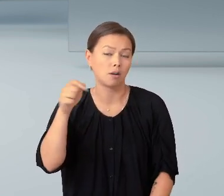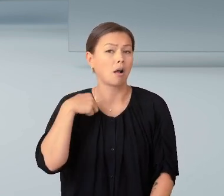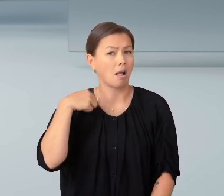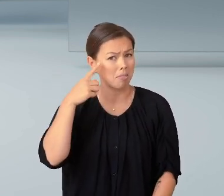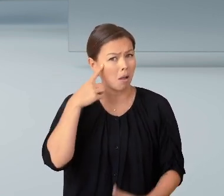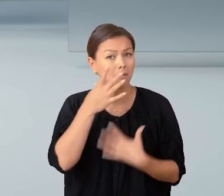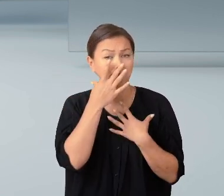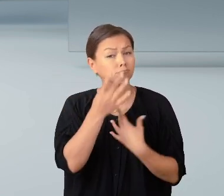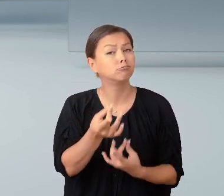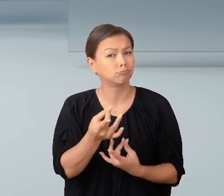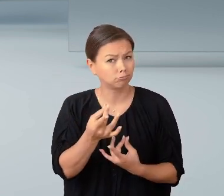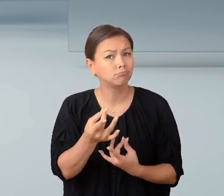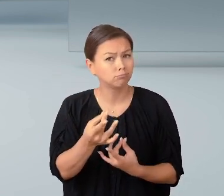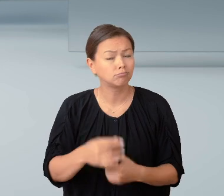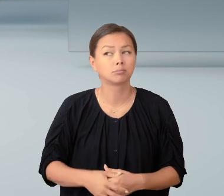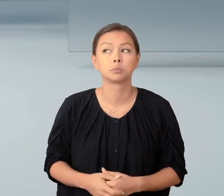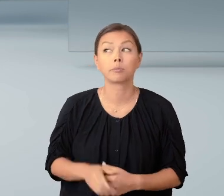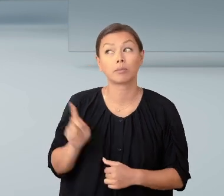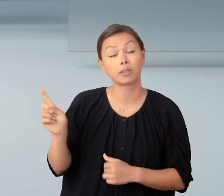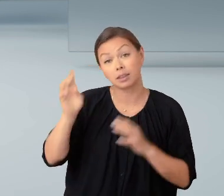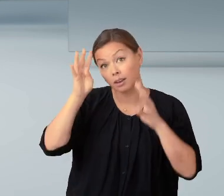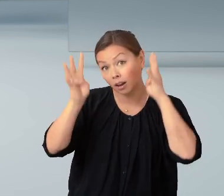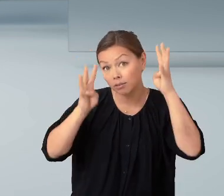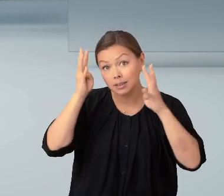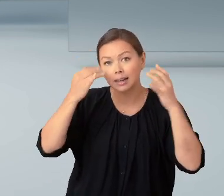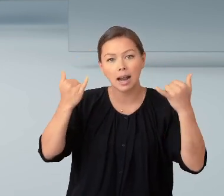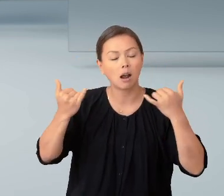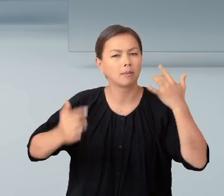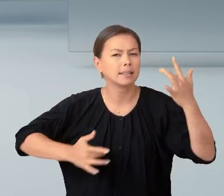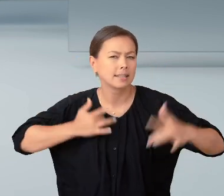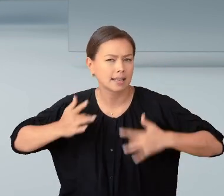I found that very interesting. This innovation is exciting, but